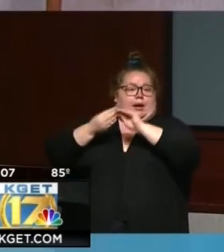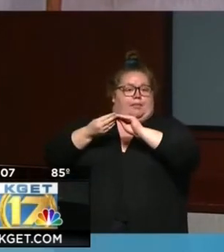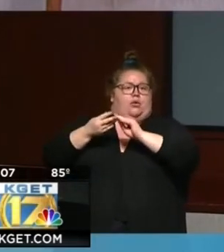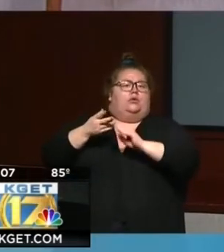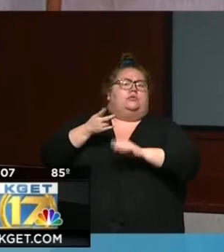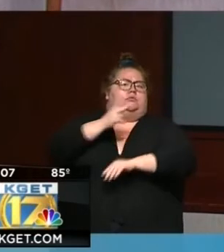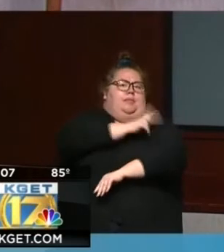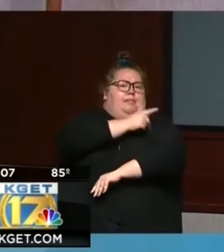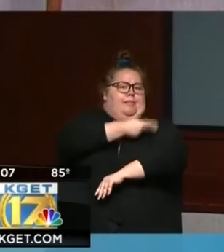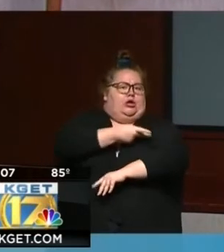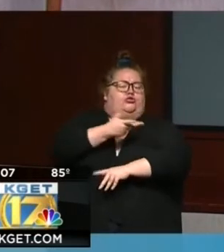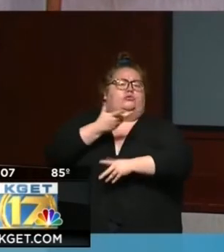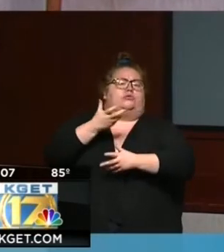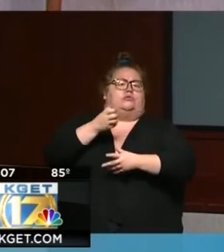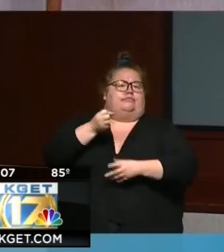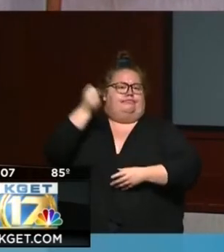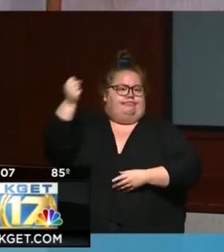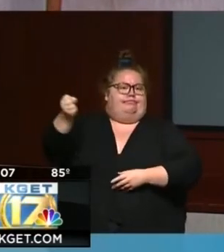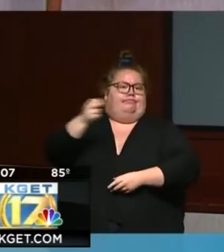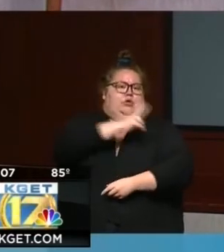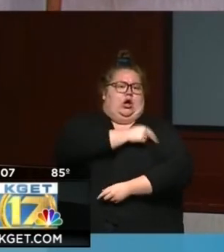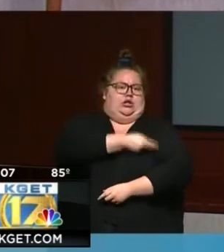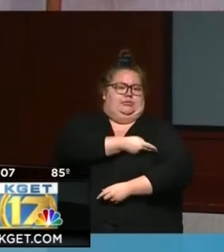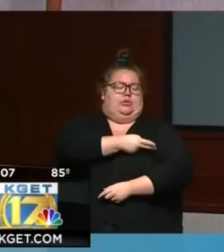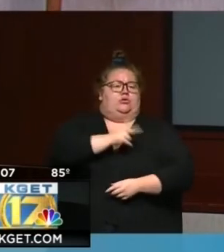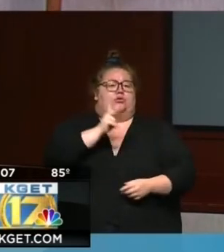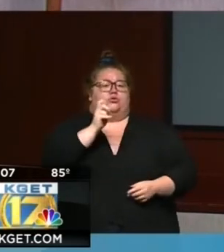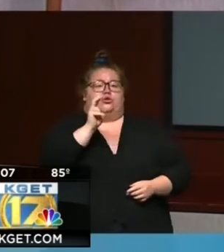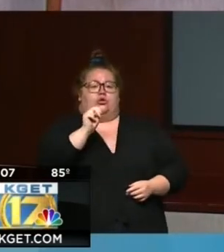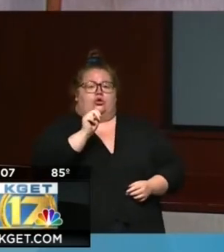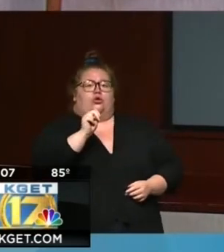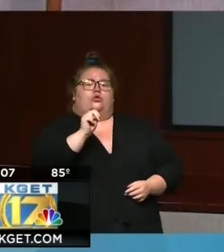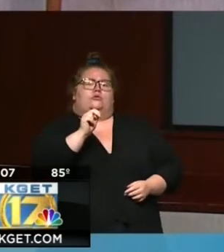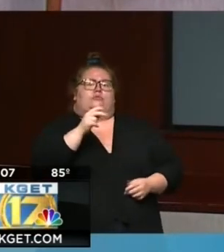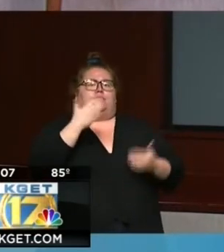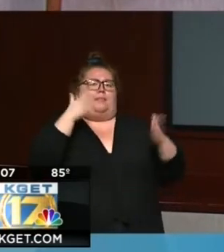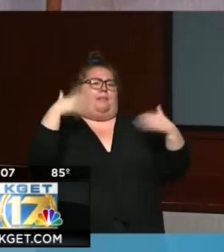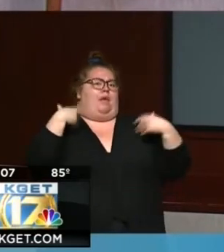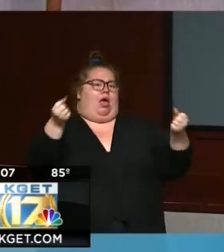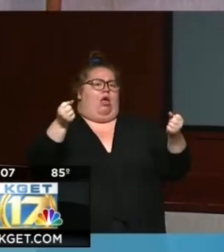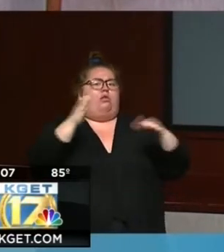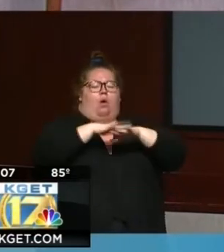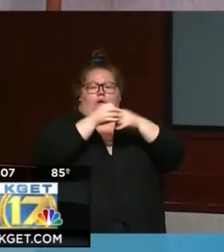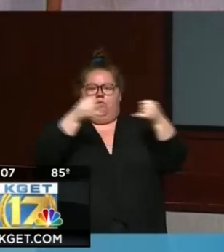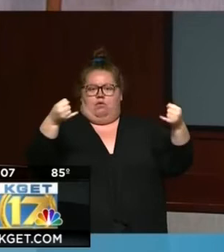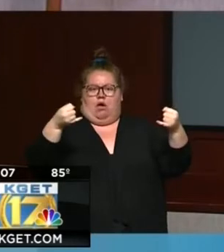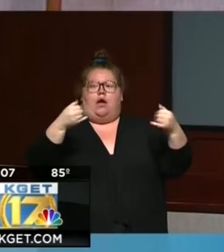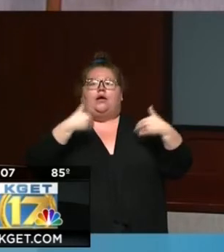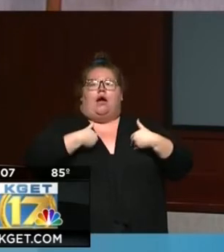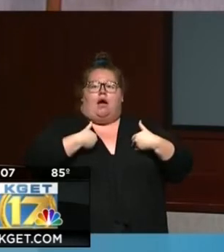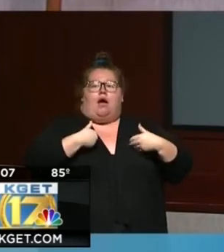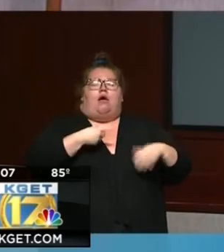AS WE HAVE MENTIONED BEFORE, THE STATE IS REPORTING NUMBERS BASED ON PATIENTS THAT ARE HOSPITALIZED.